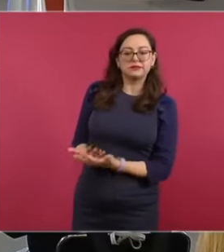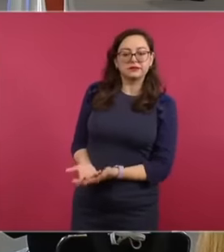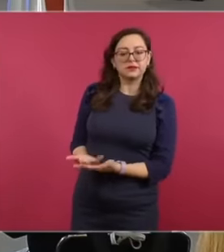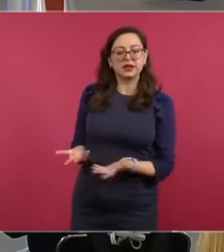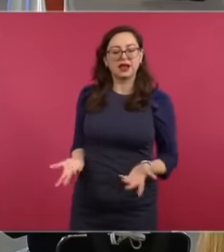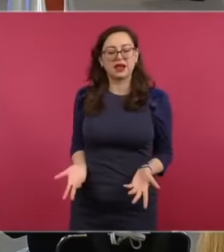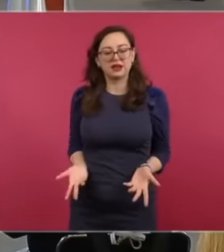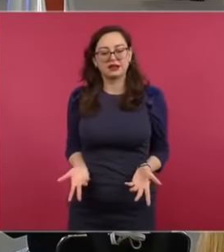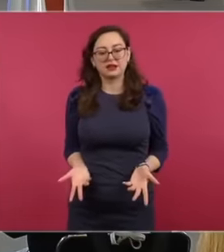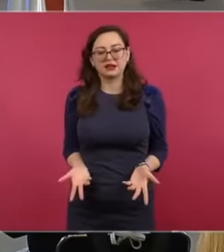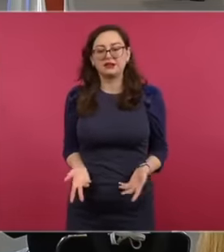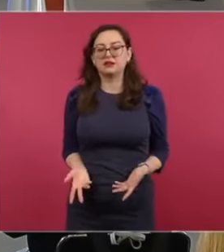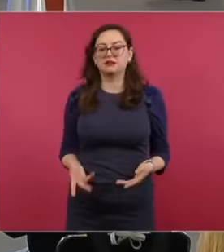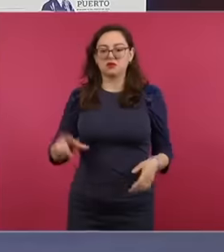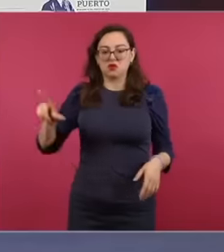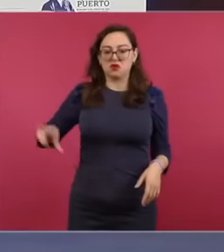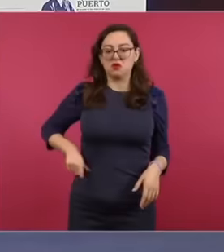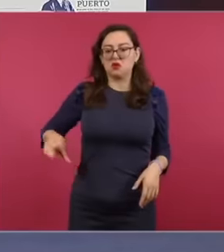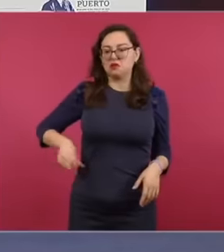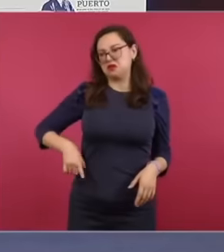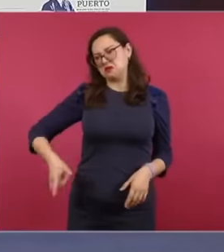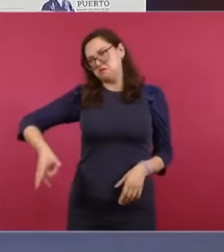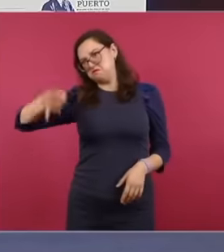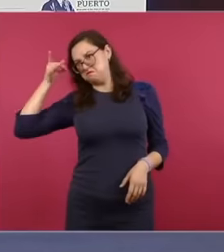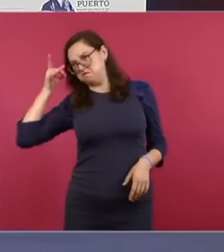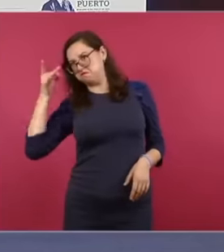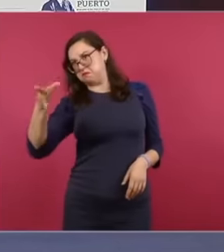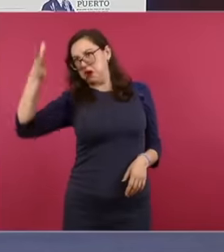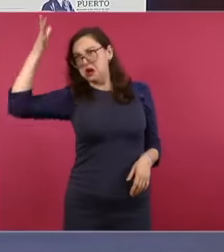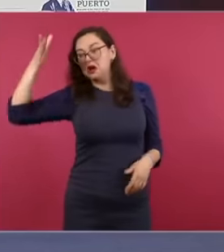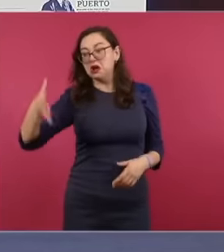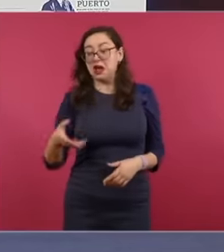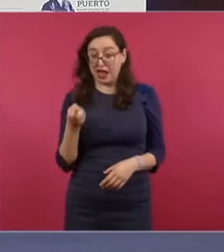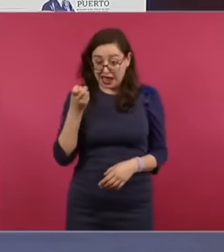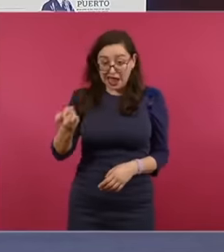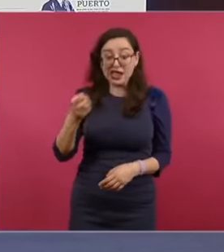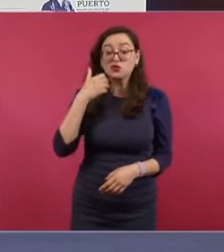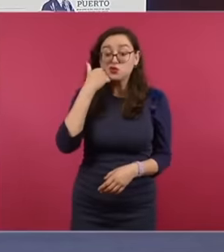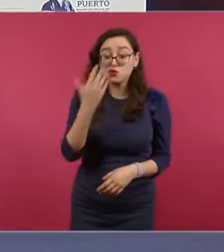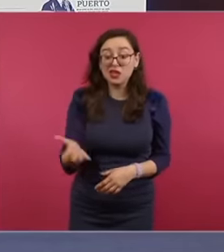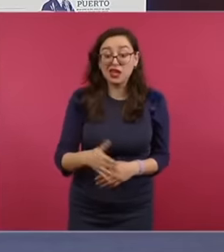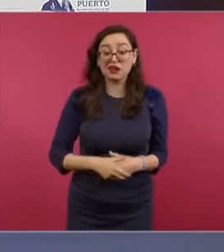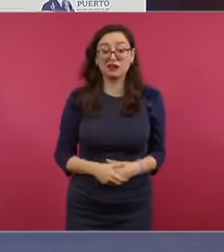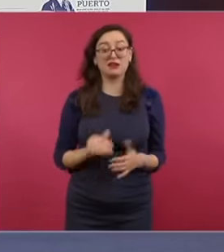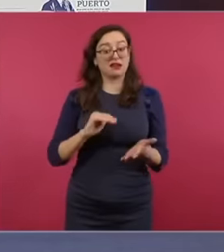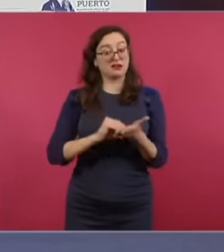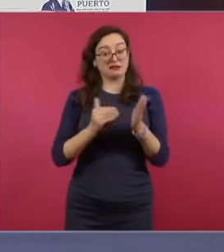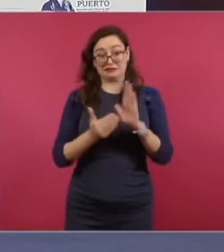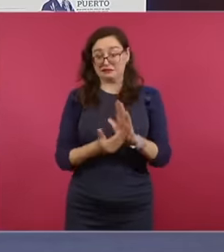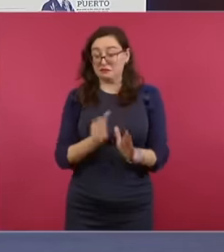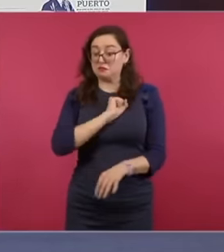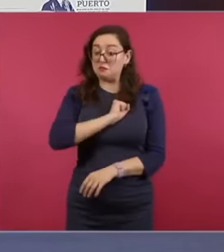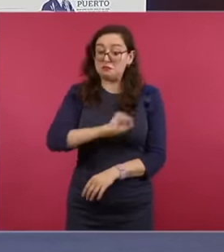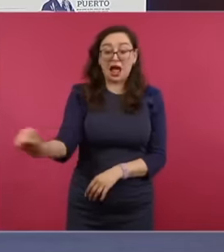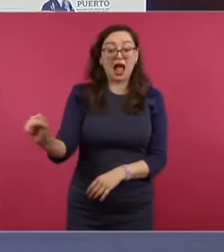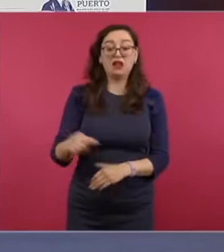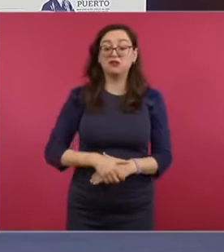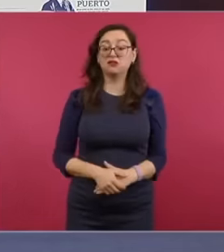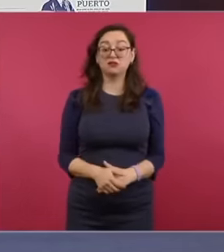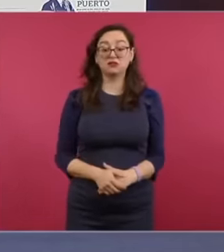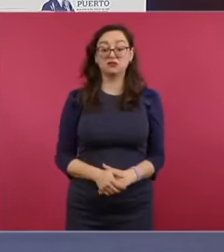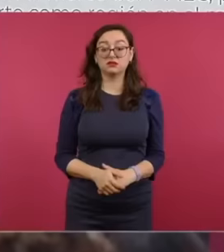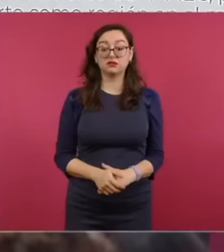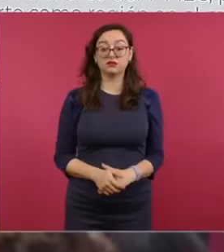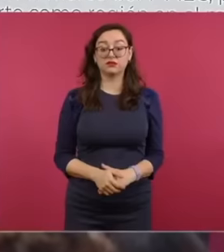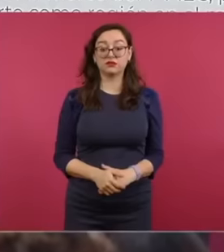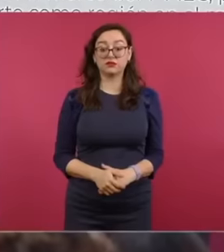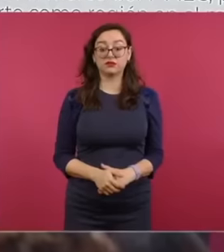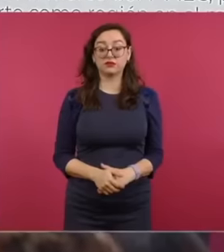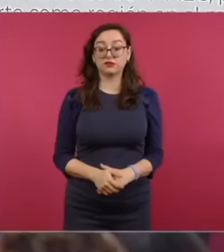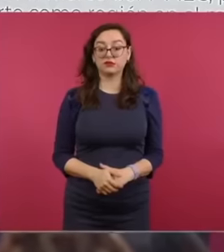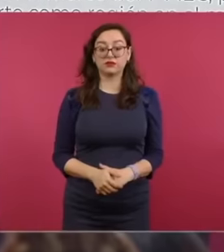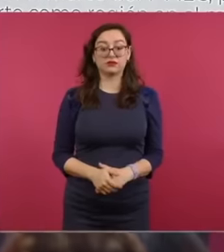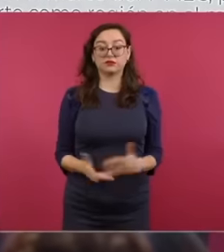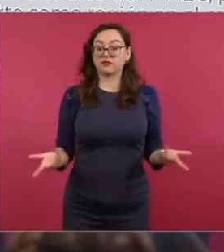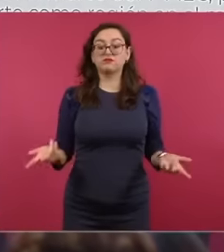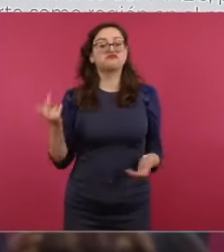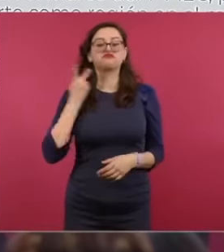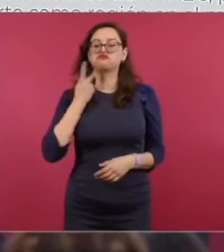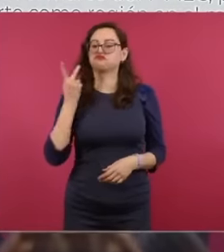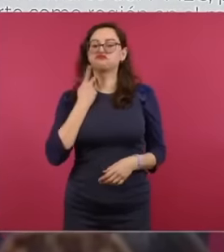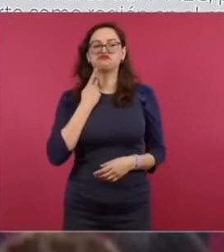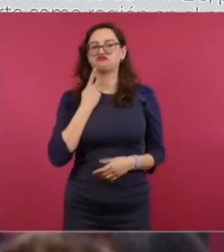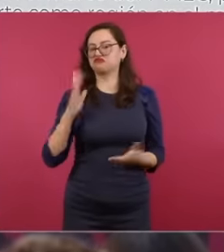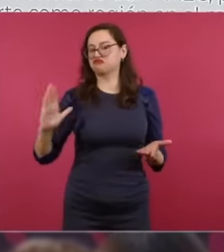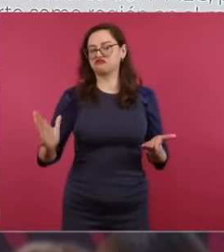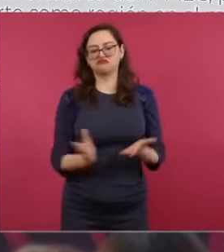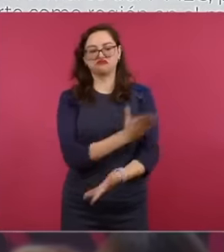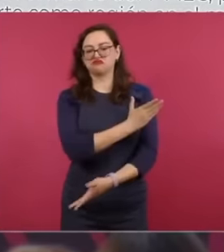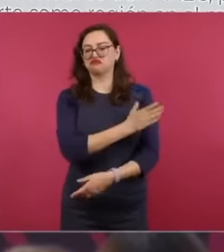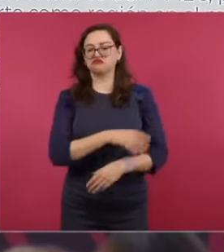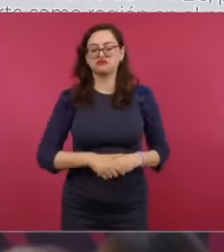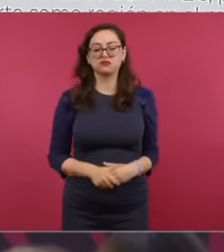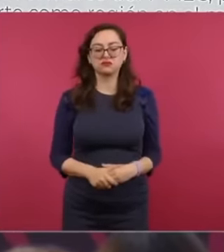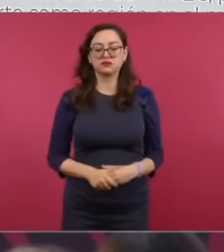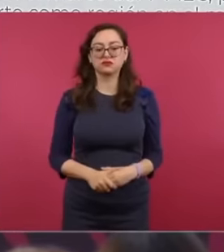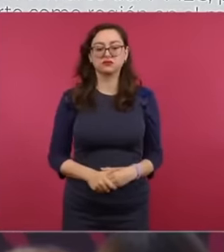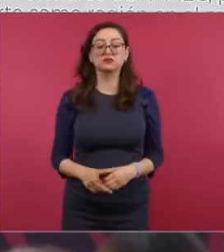derroenespañol which is an